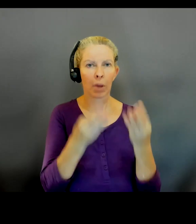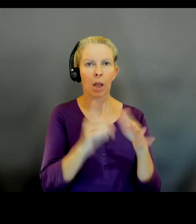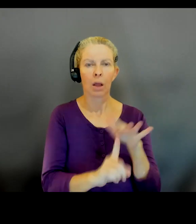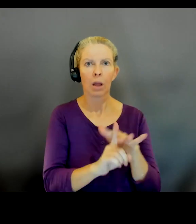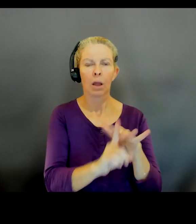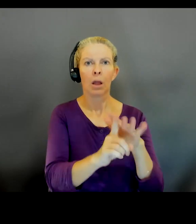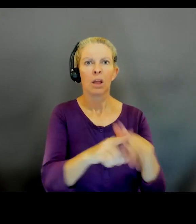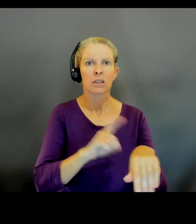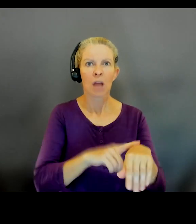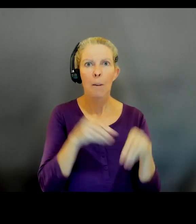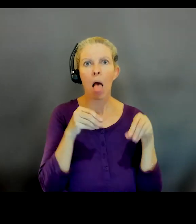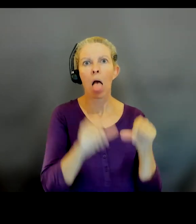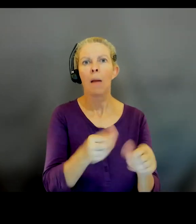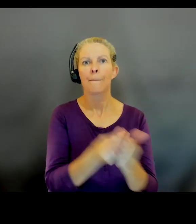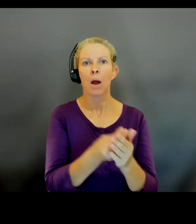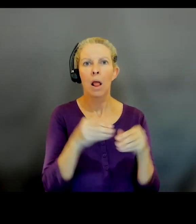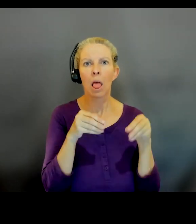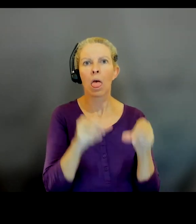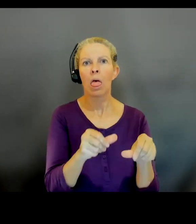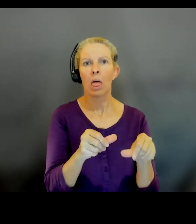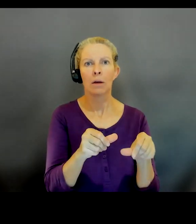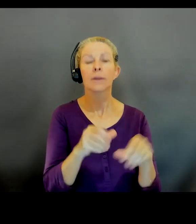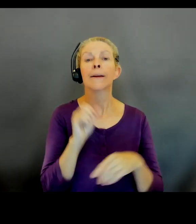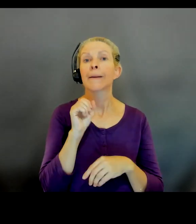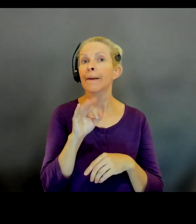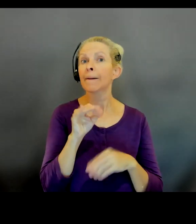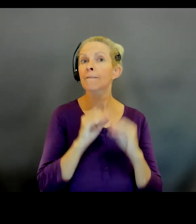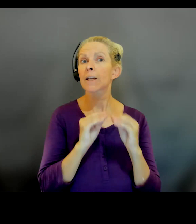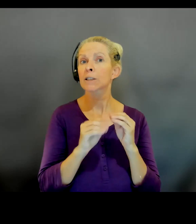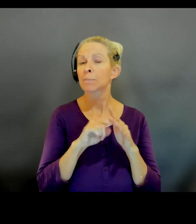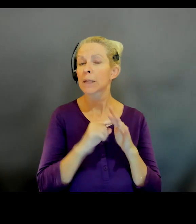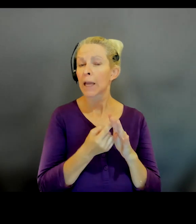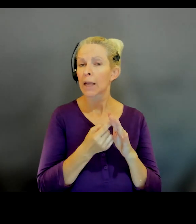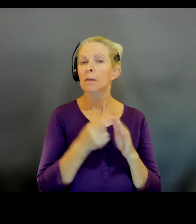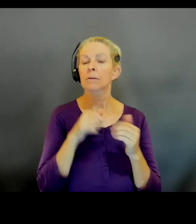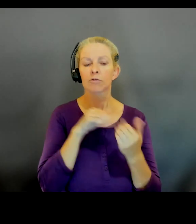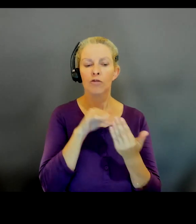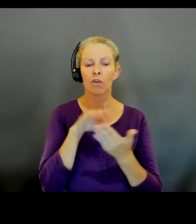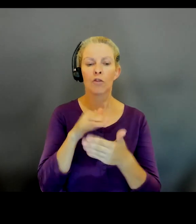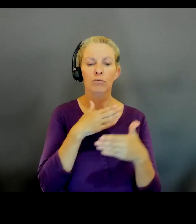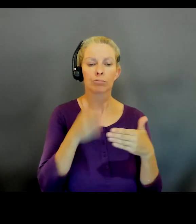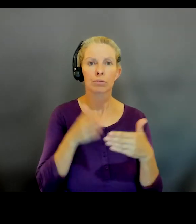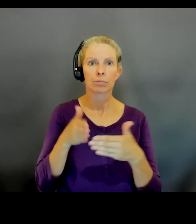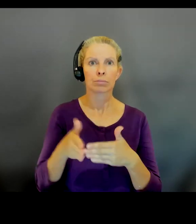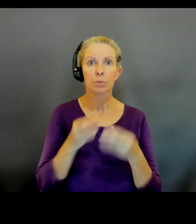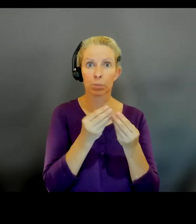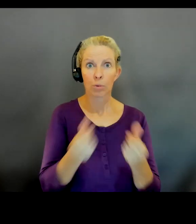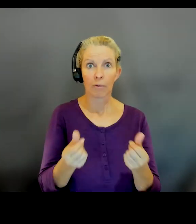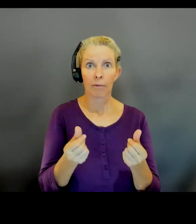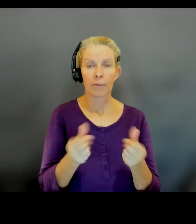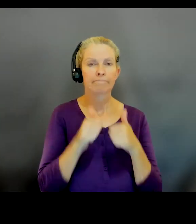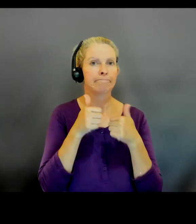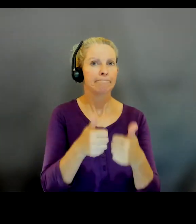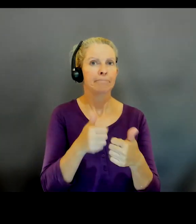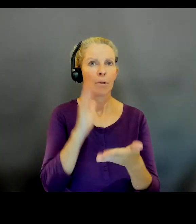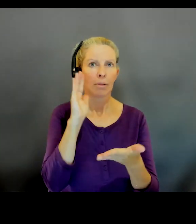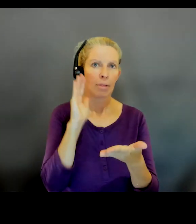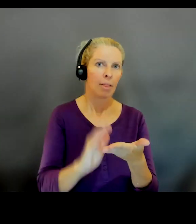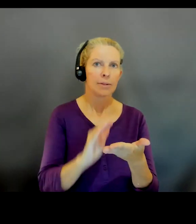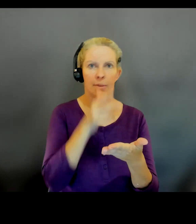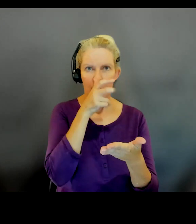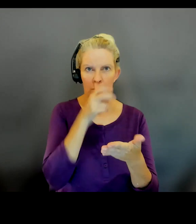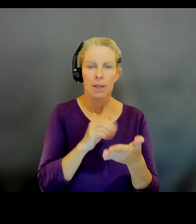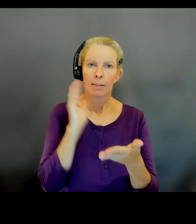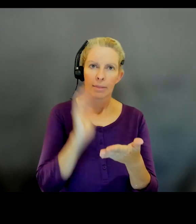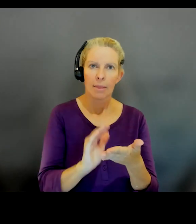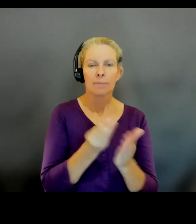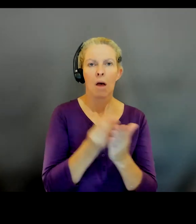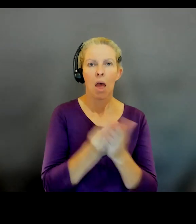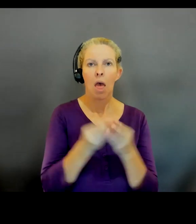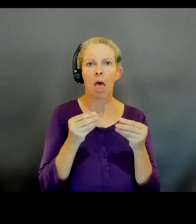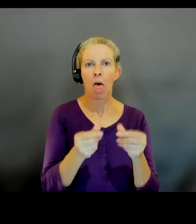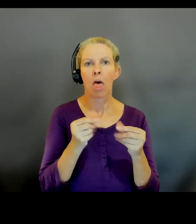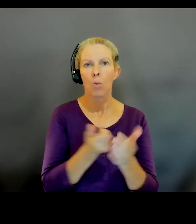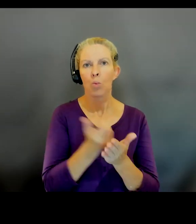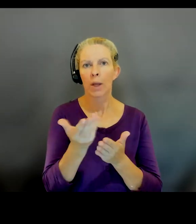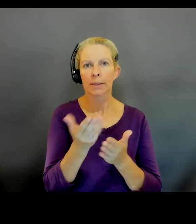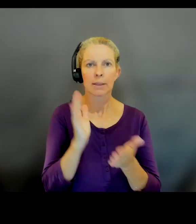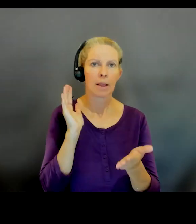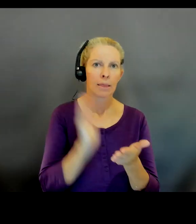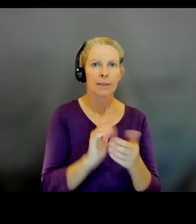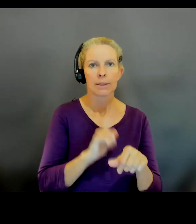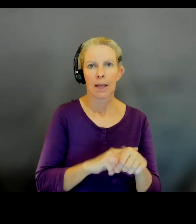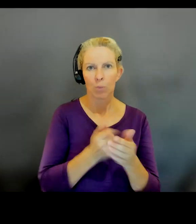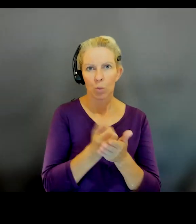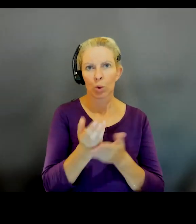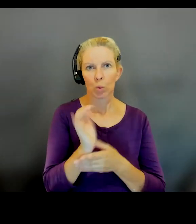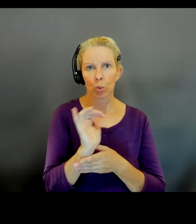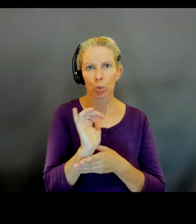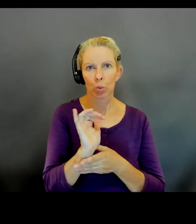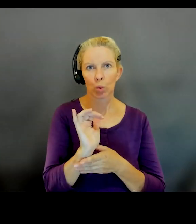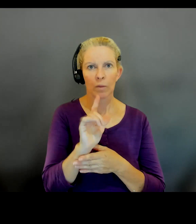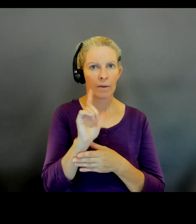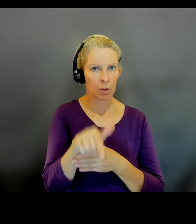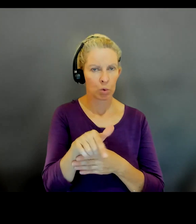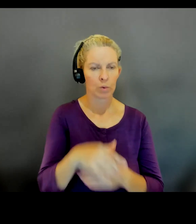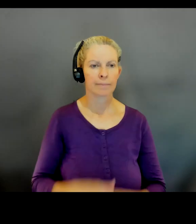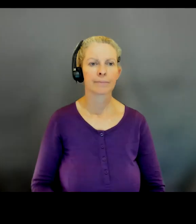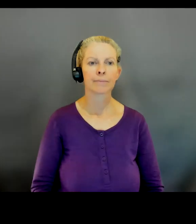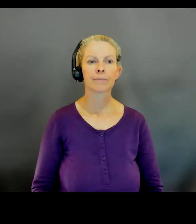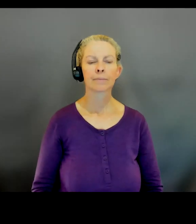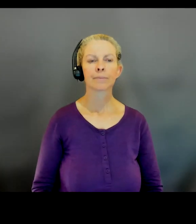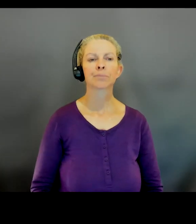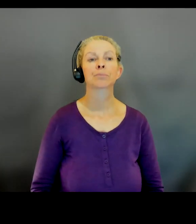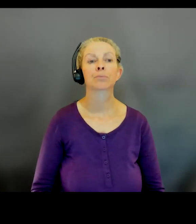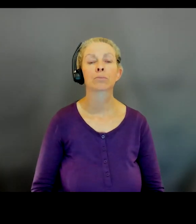it. Later. So, let's talk a bit about getting bi-in and support for accessibility. Because